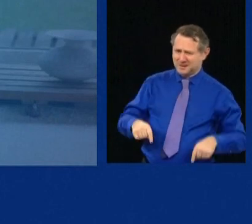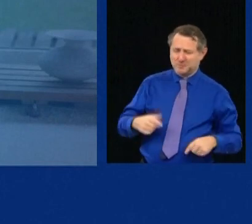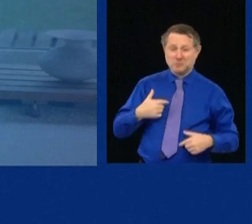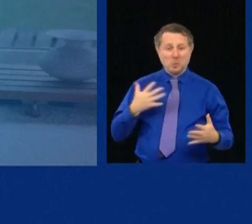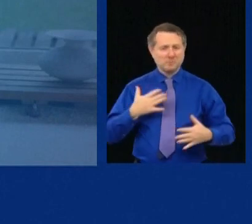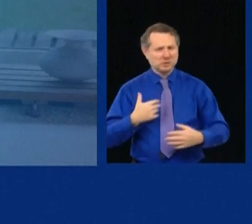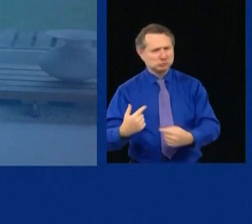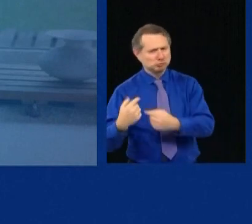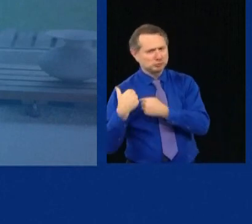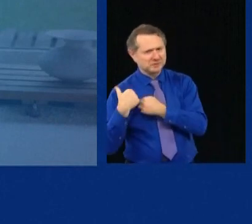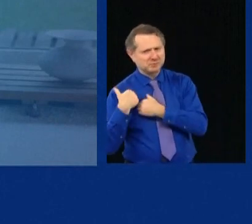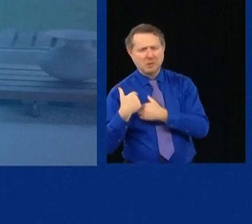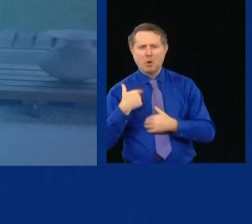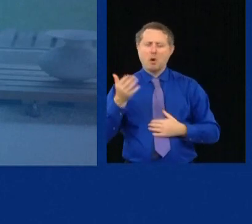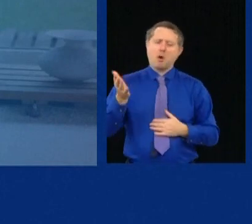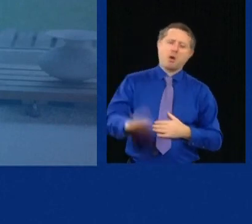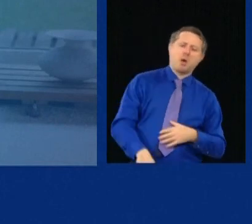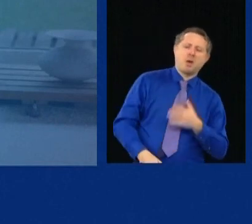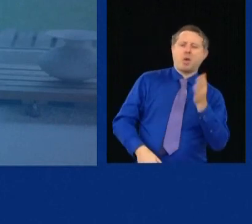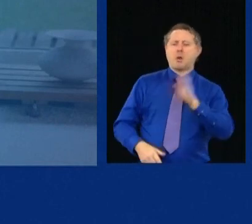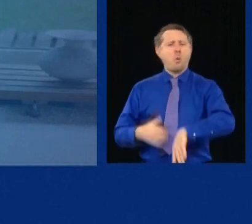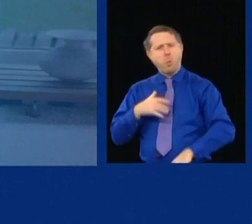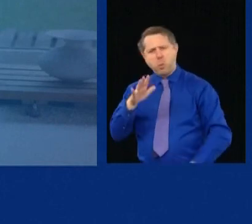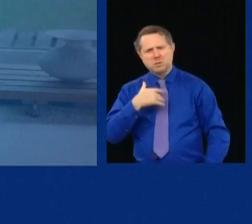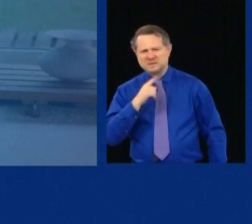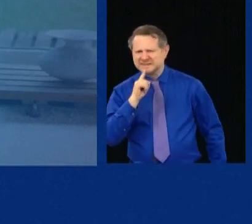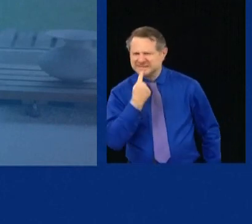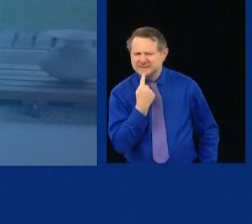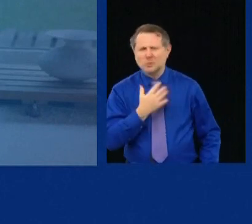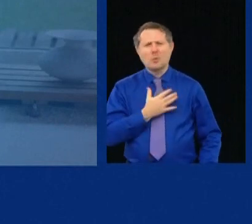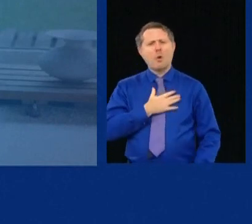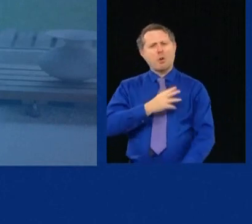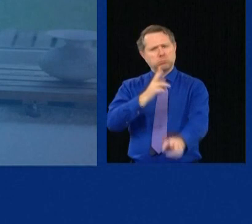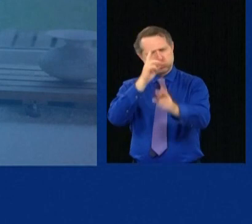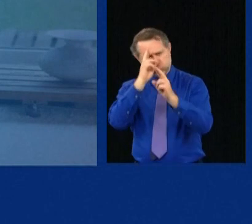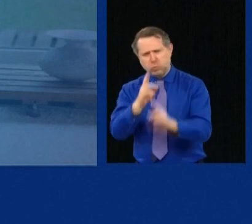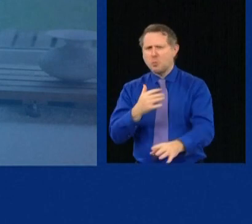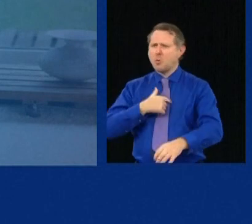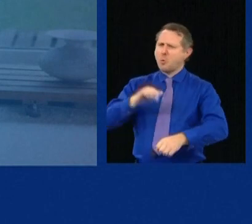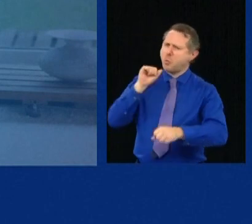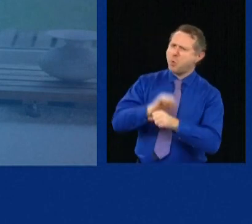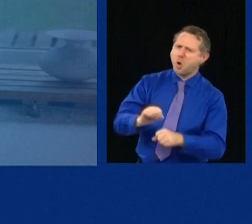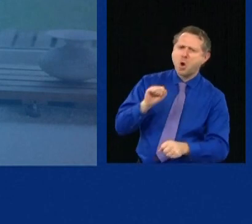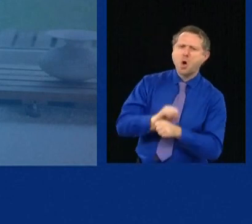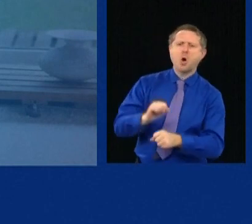OPINION, I'M THE GOVERNOR OF THE STATE OF NEW YORK AND I TAKE THAT RESPONSIBILITY VERY